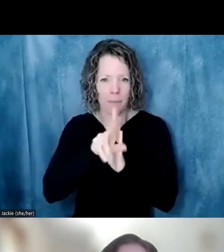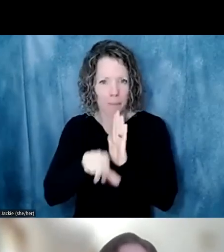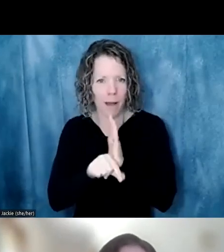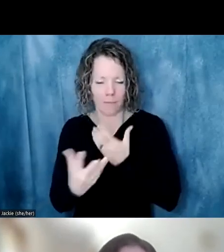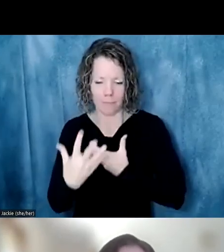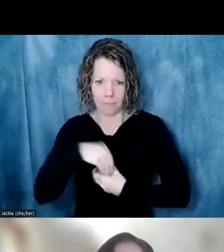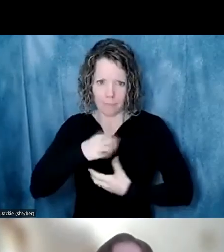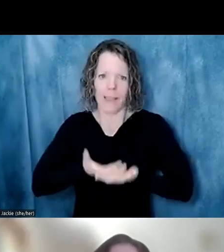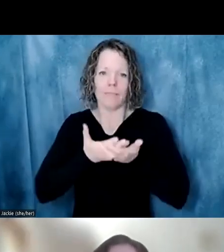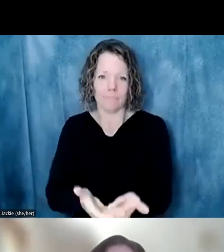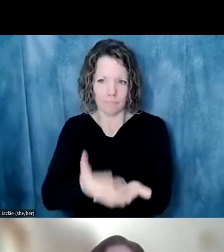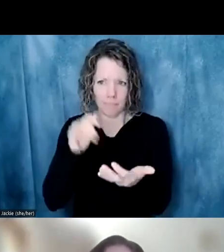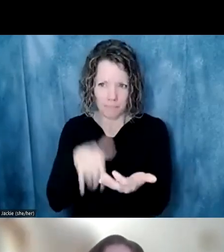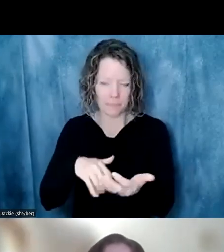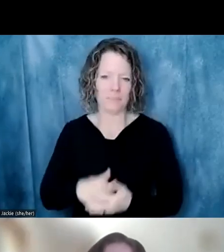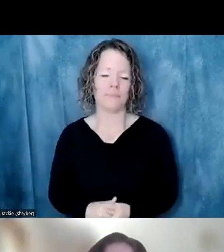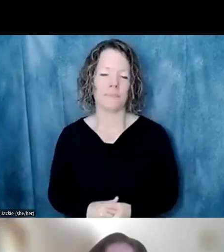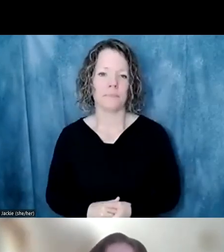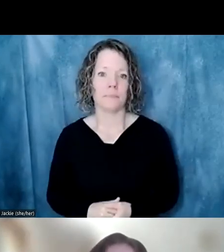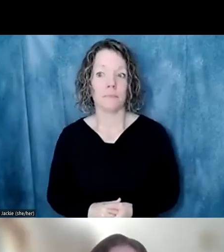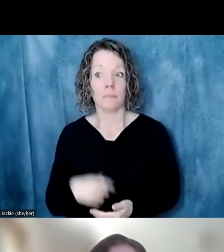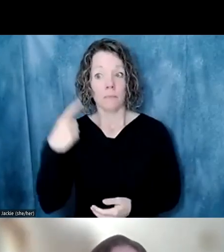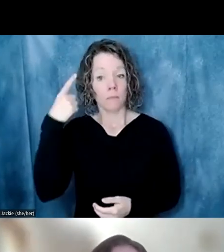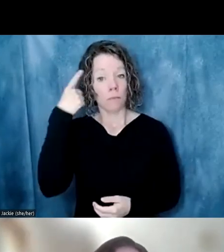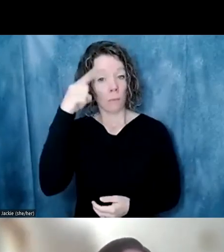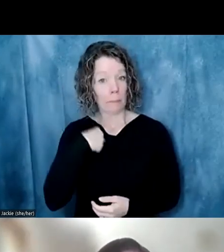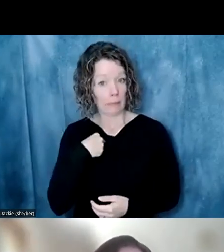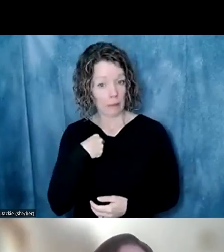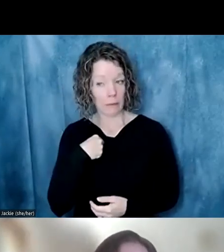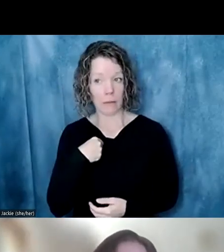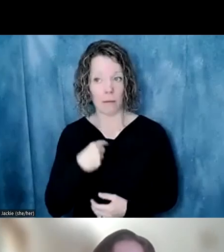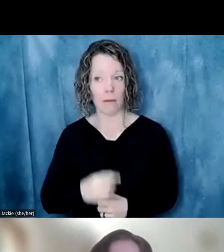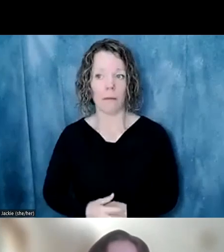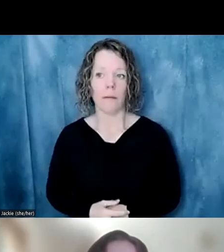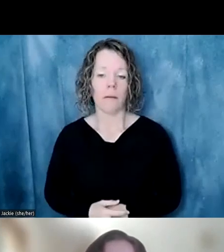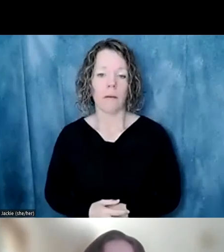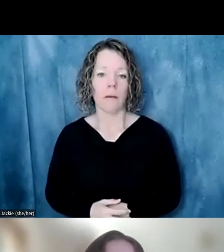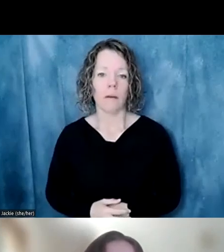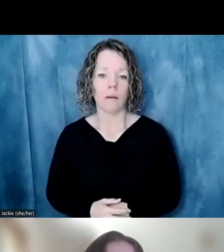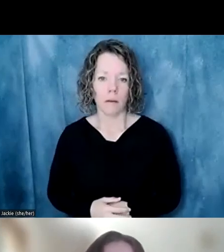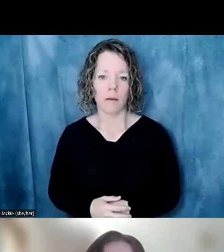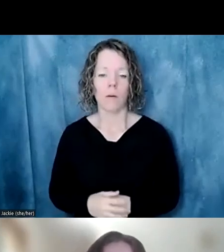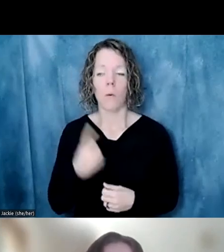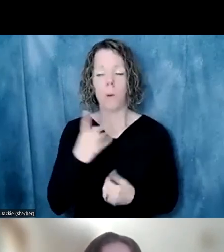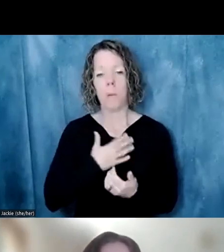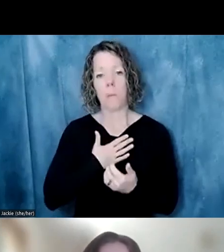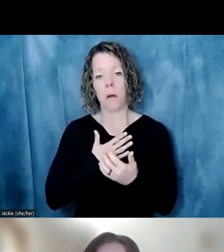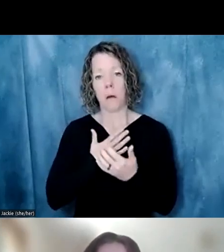So for me, one of the things that I say is one of my primary interests is, sort of, seeing how